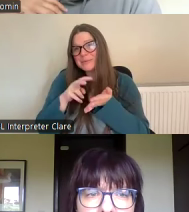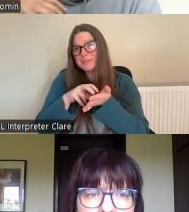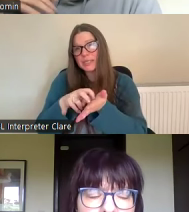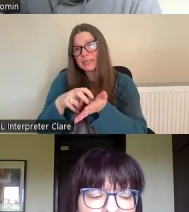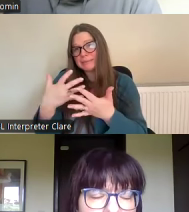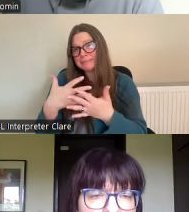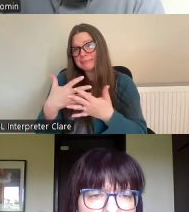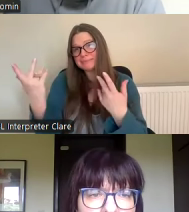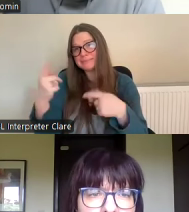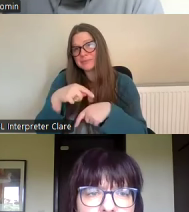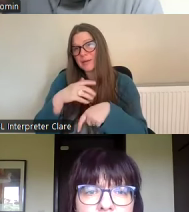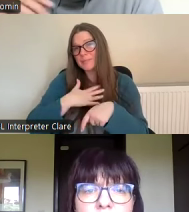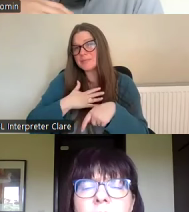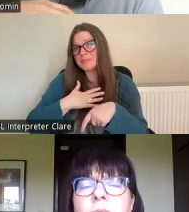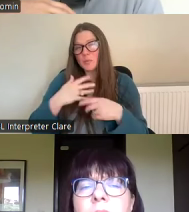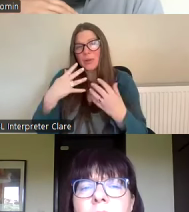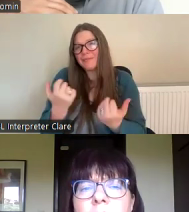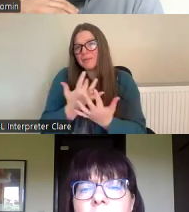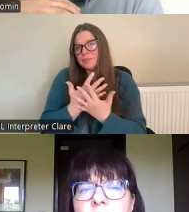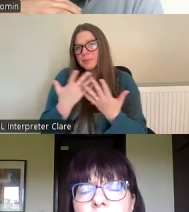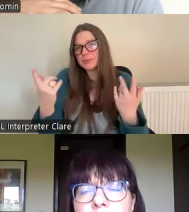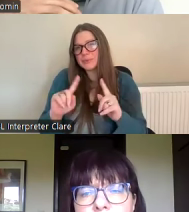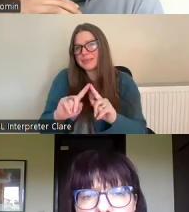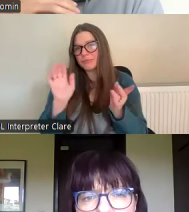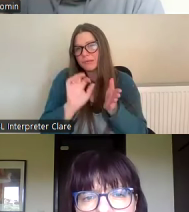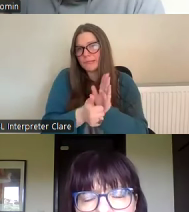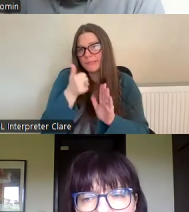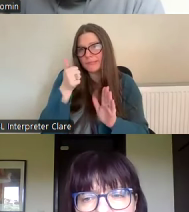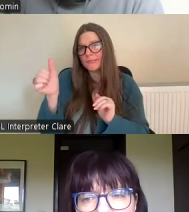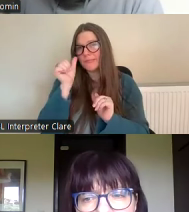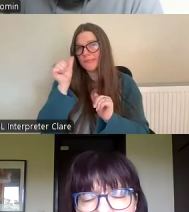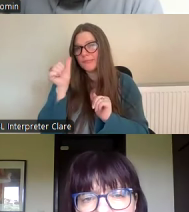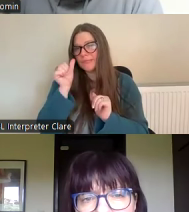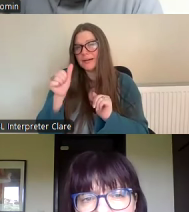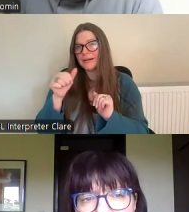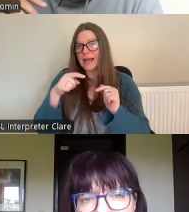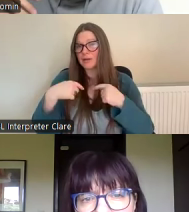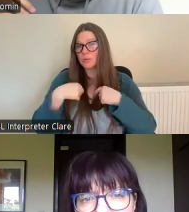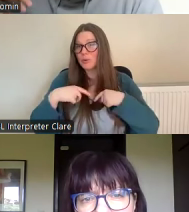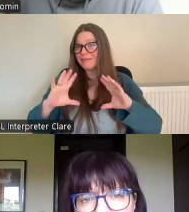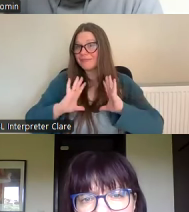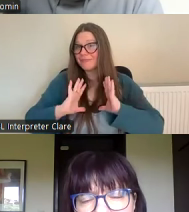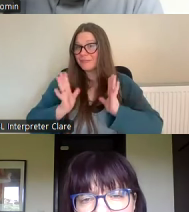across loads of different specialties and we are absolutely free with everything that we do.